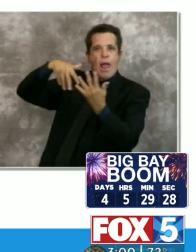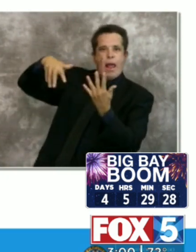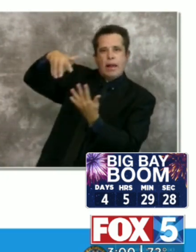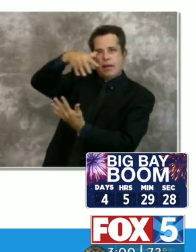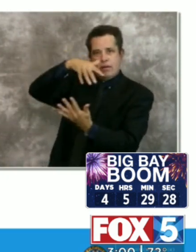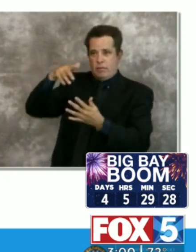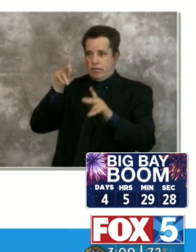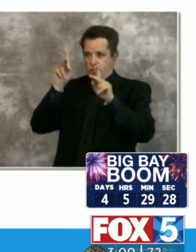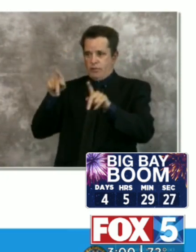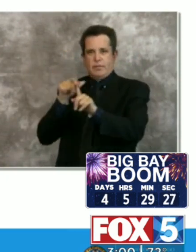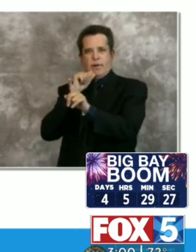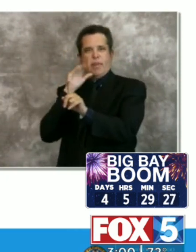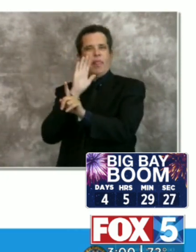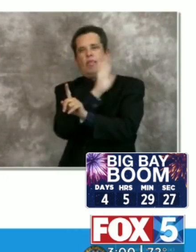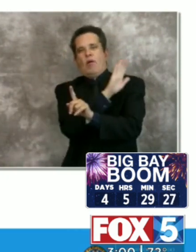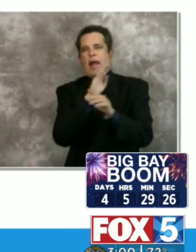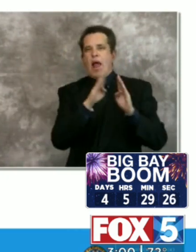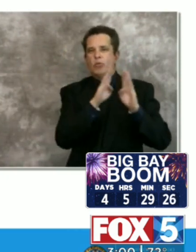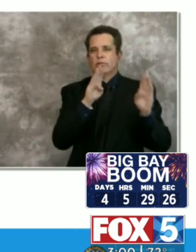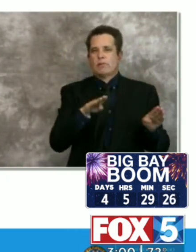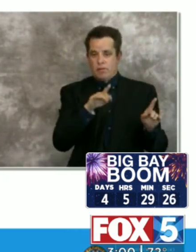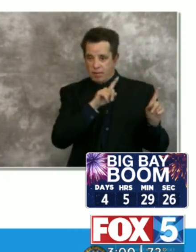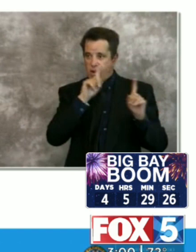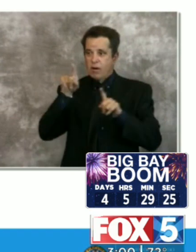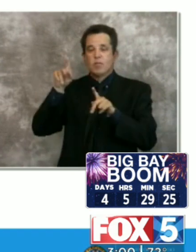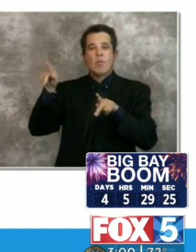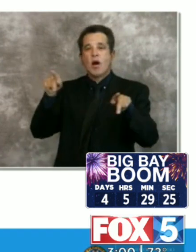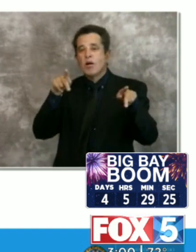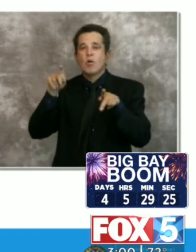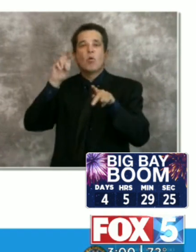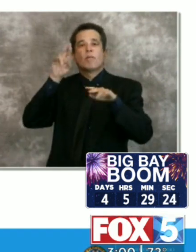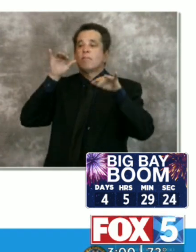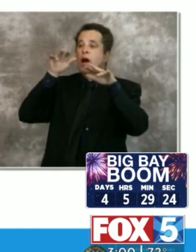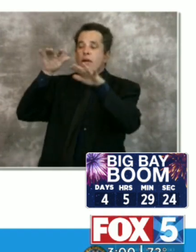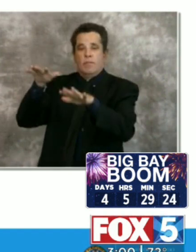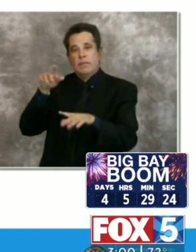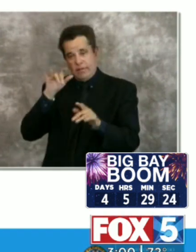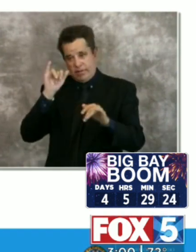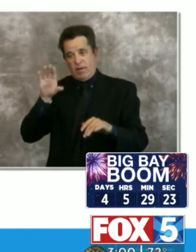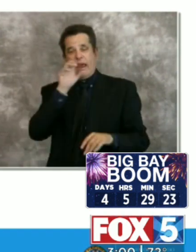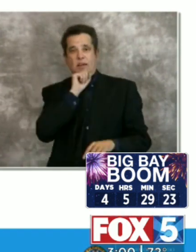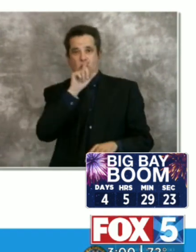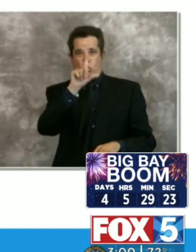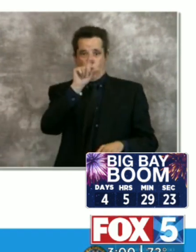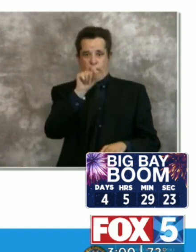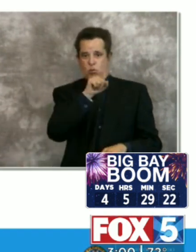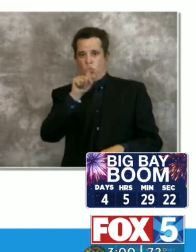OPENINGS OF DIFFERENT VENUES. PEOPLE ARE GOING OUT IN LARGE NUMBERS AND INTERACTING WITH